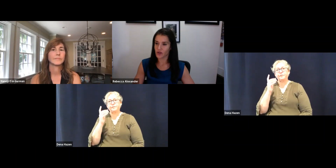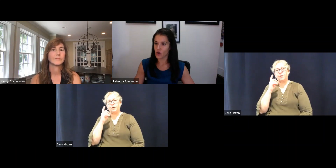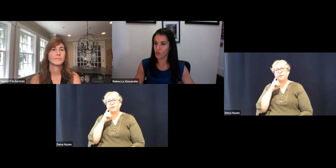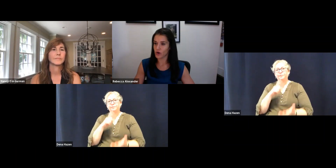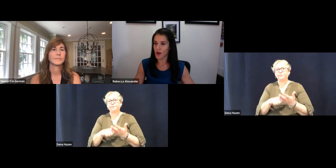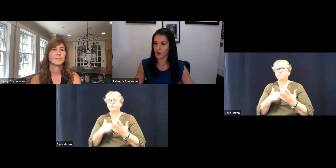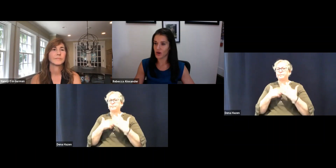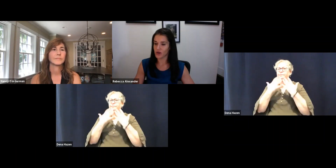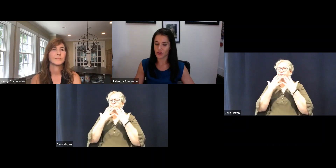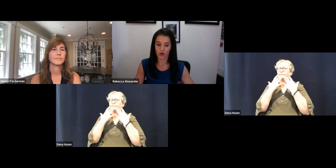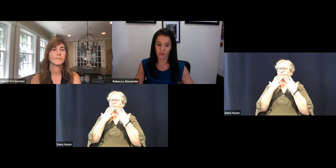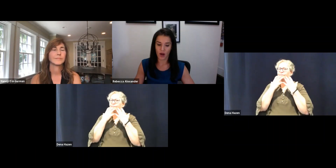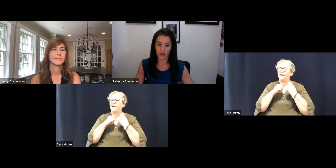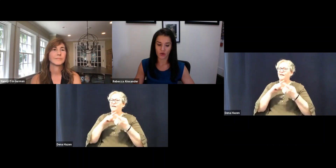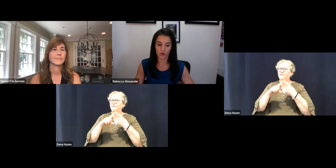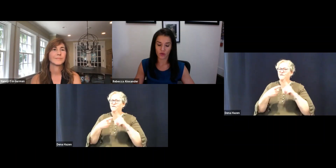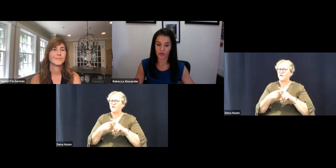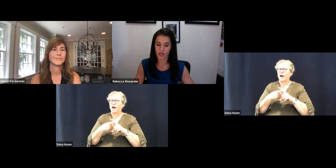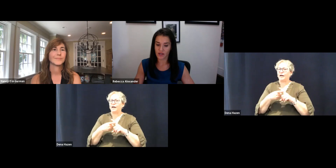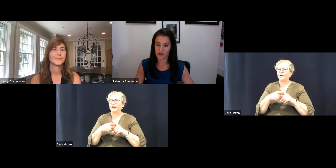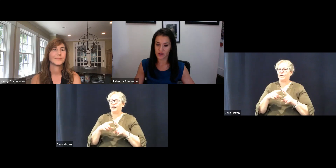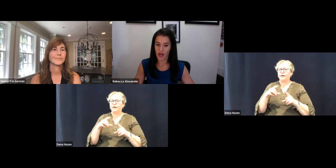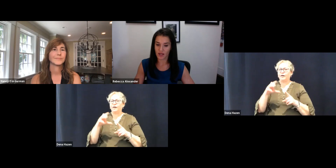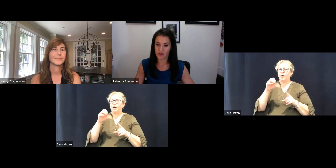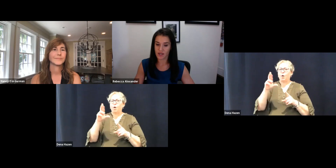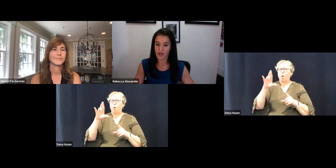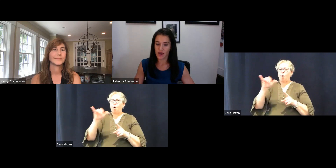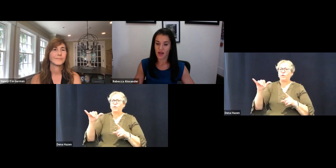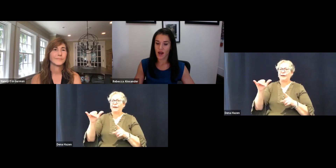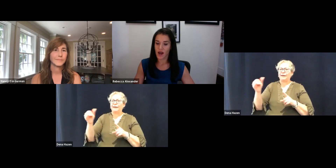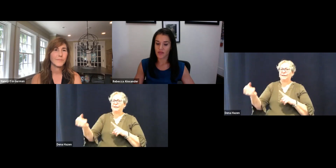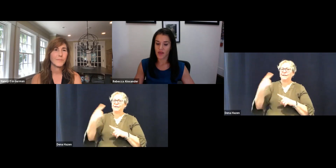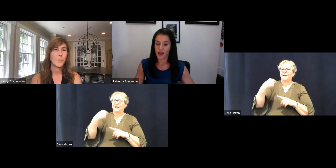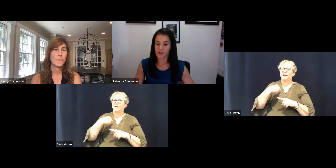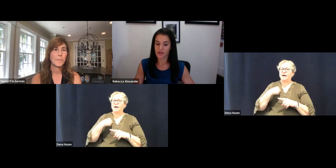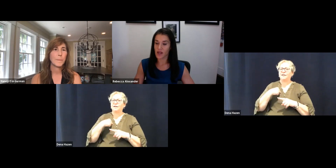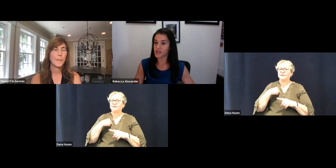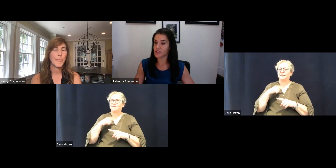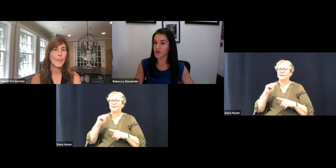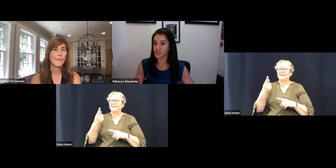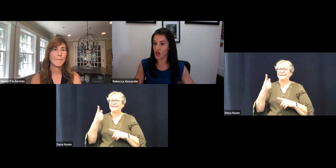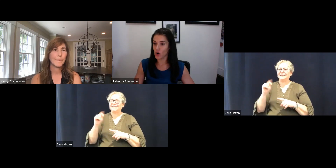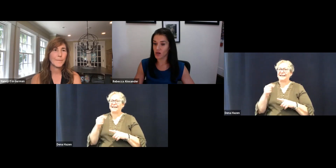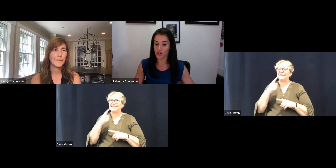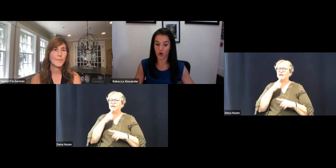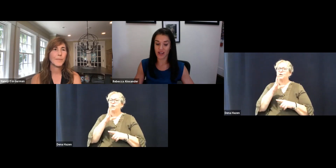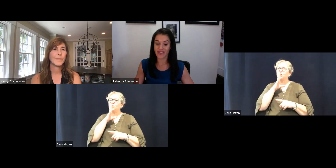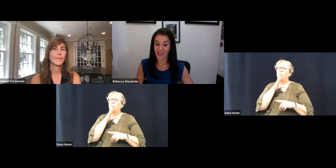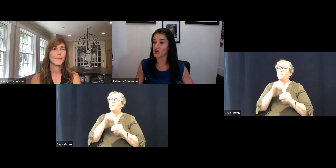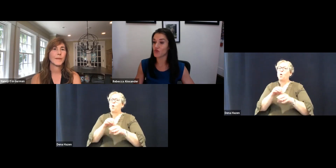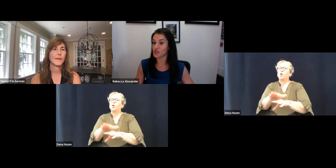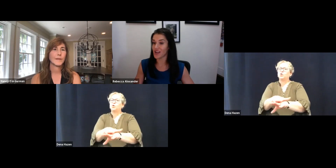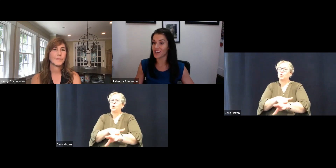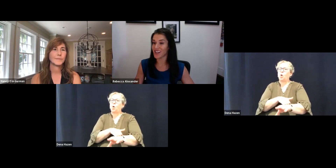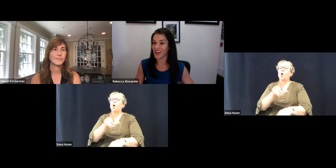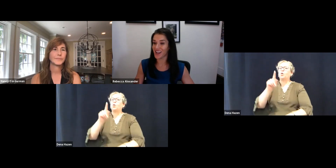and co-board member Tori Banu who sent us a text that said to speak slower. Tori, thank you for sending that.